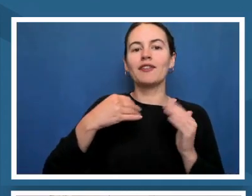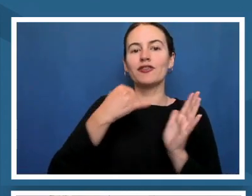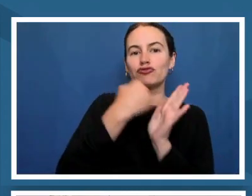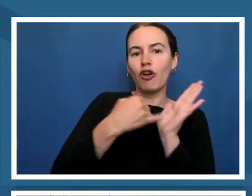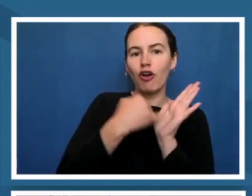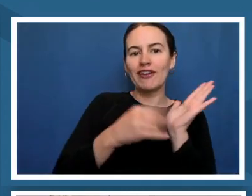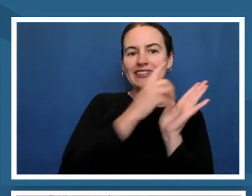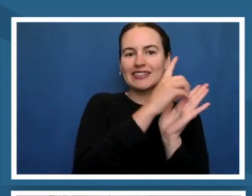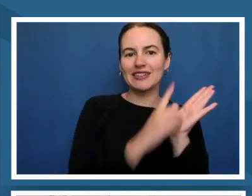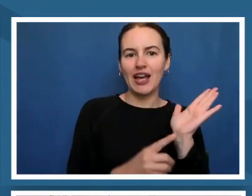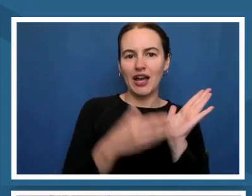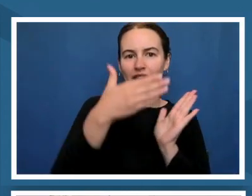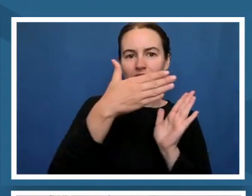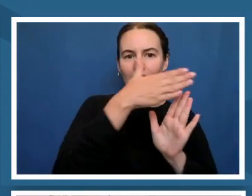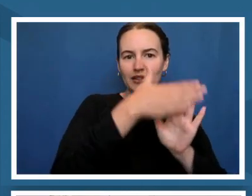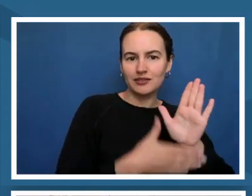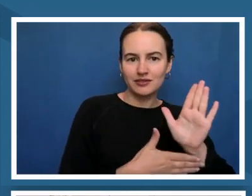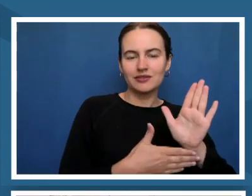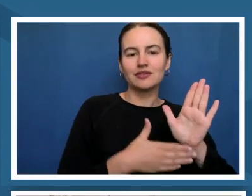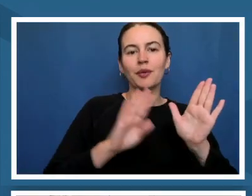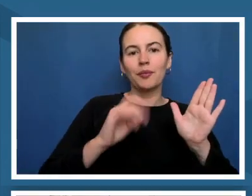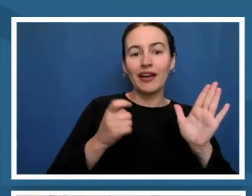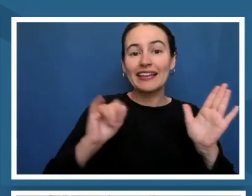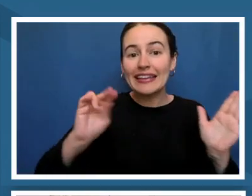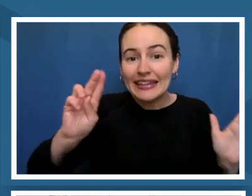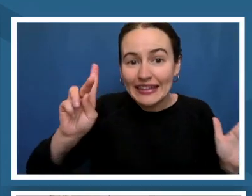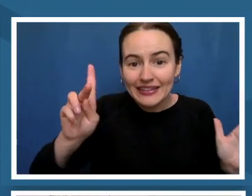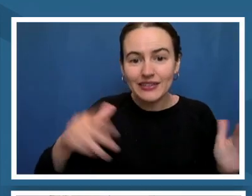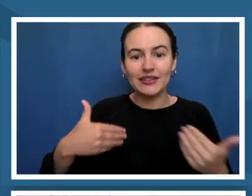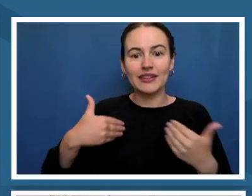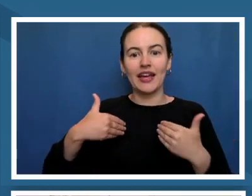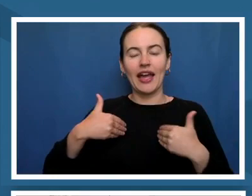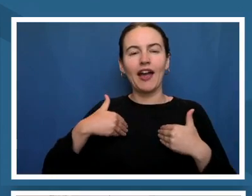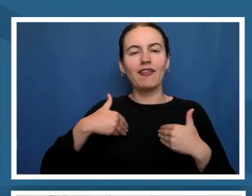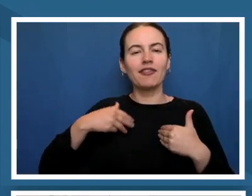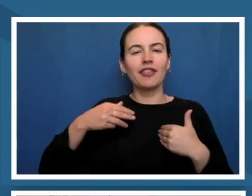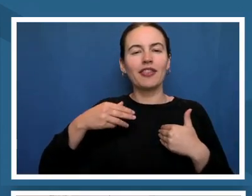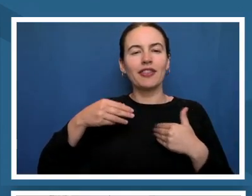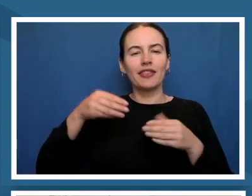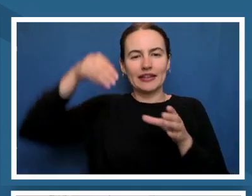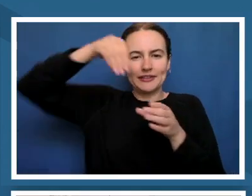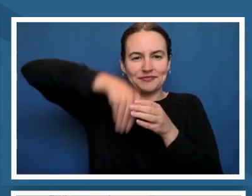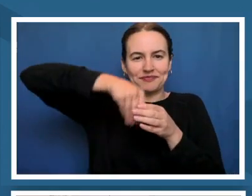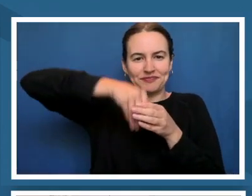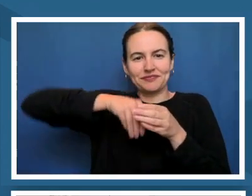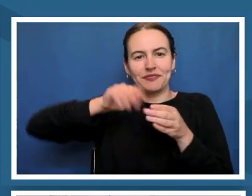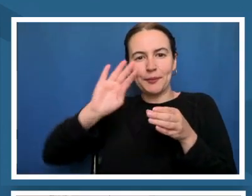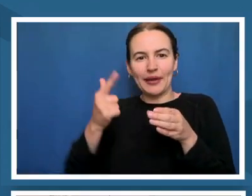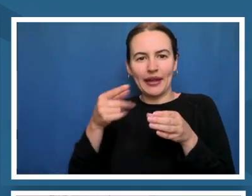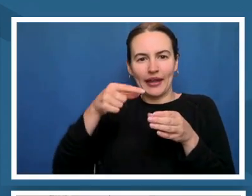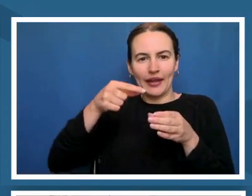that are on the box you have the bag that's made of you know there's plastic